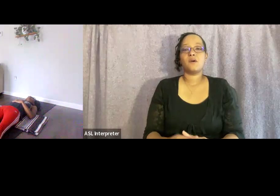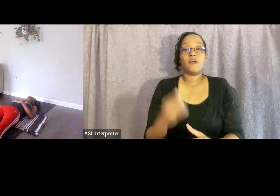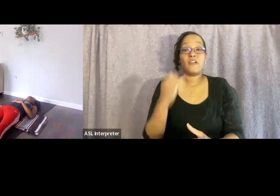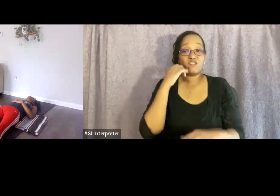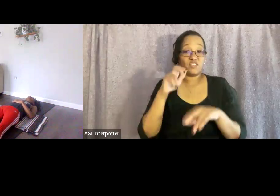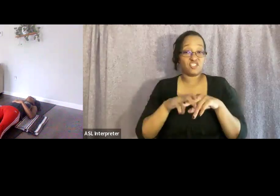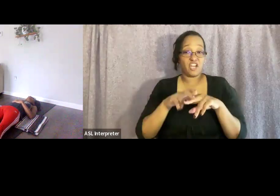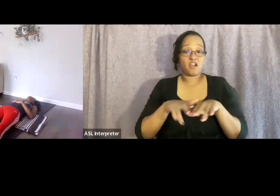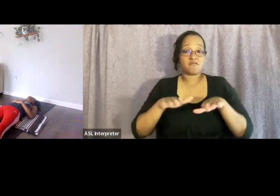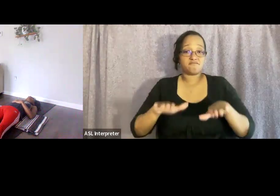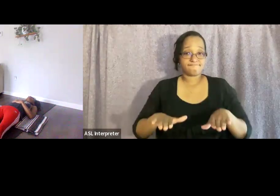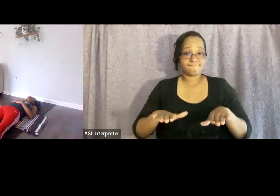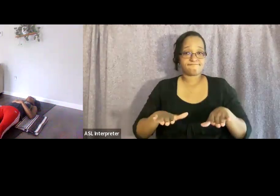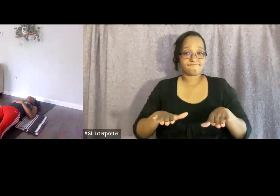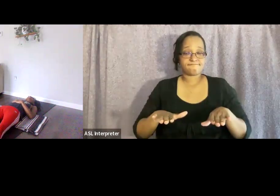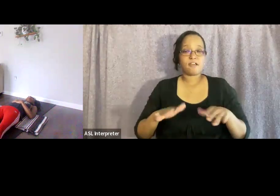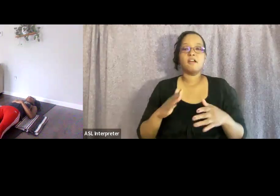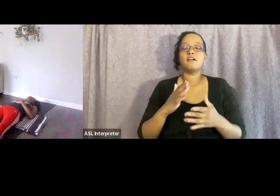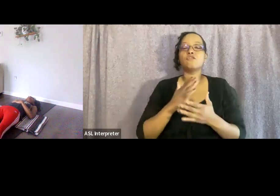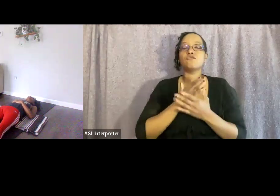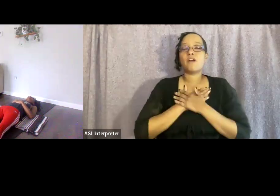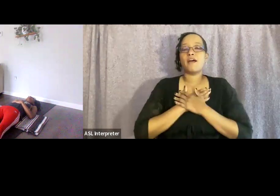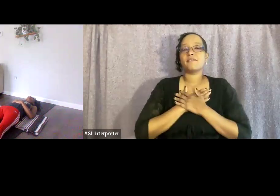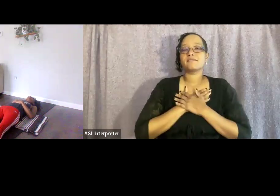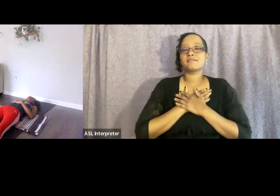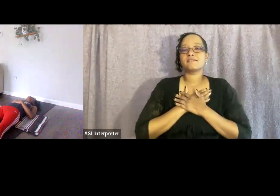And then rest for a moment, whether you're laying down or upright.